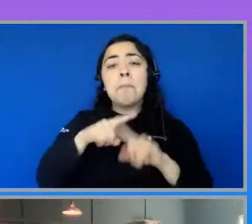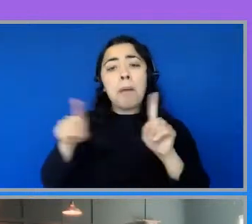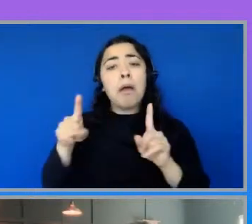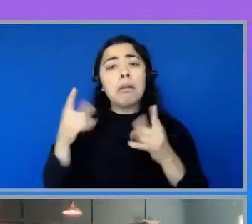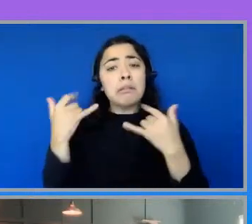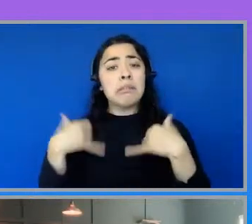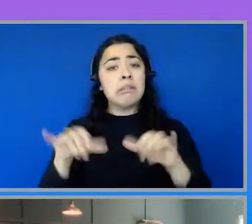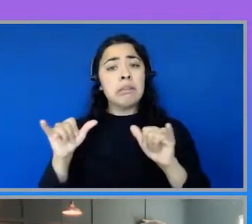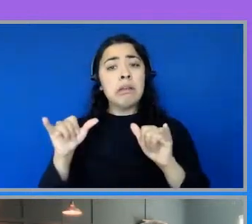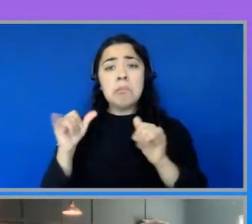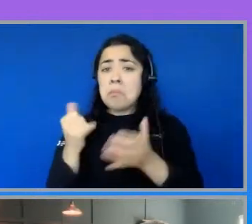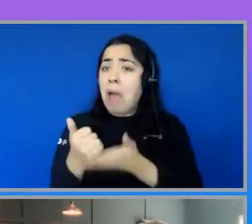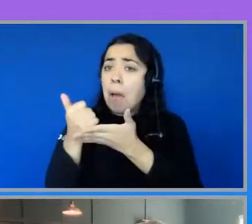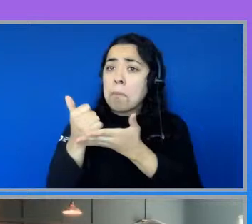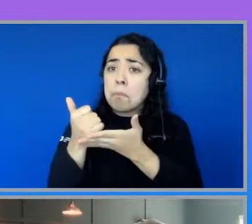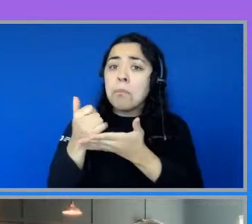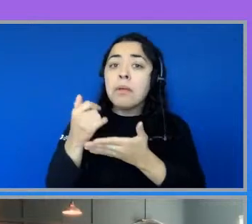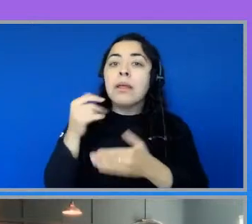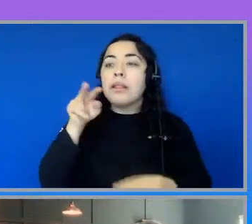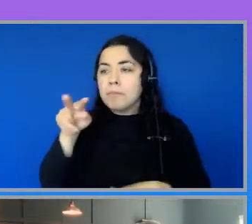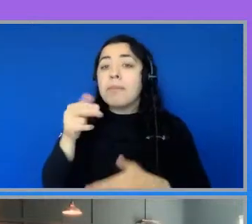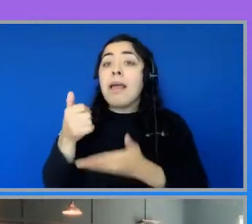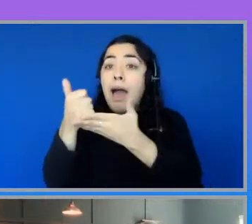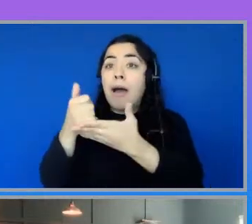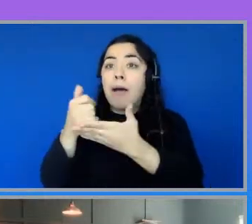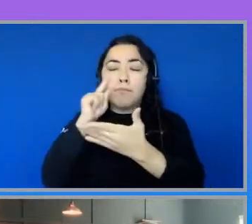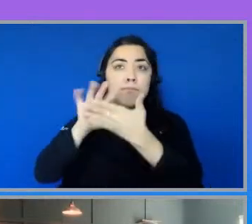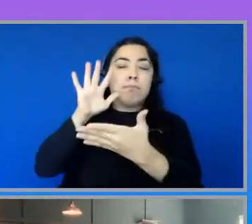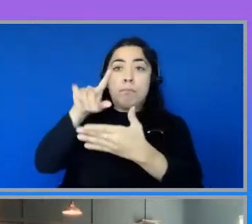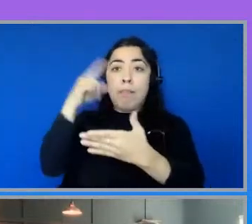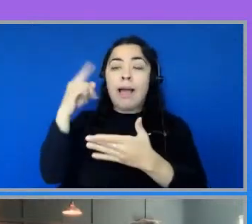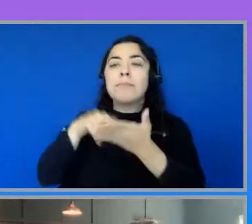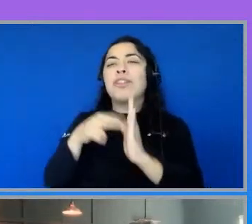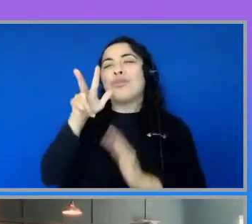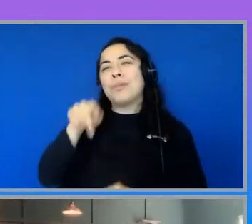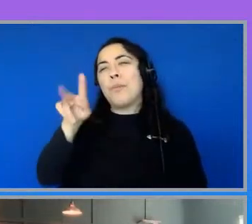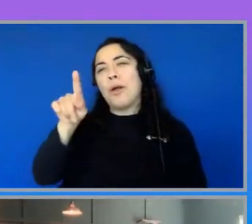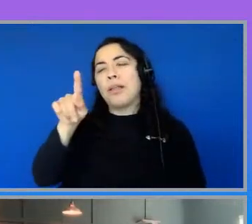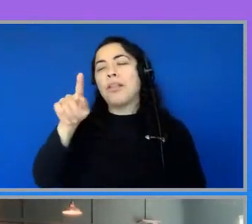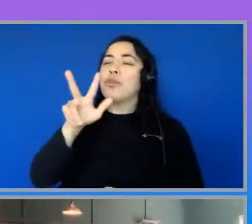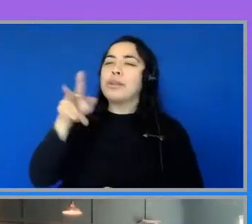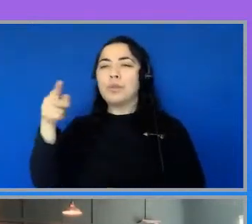still helpful. So because it's helpful, it's 3 to 1. So just